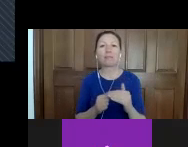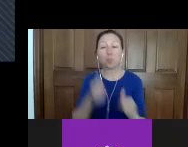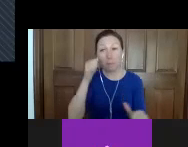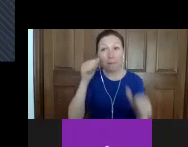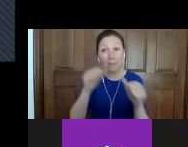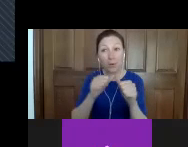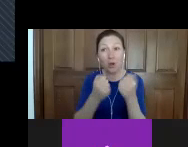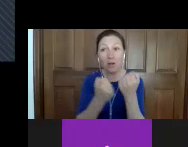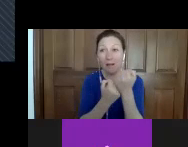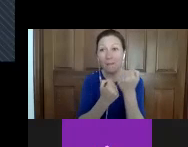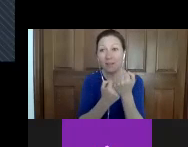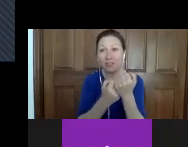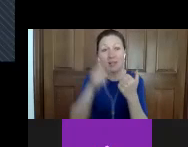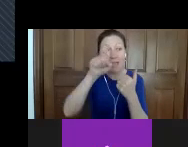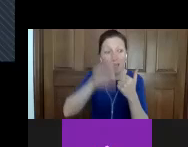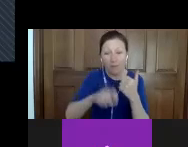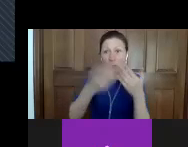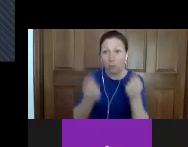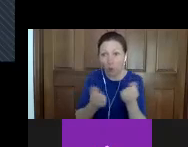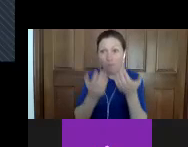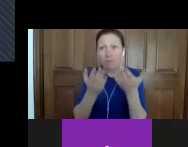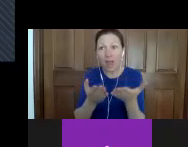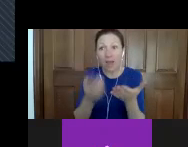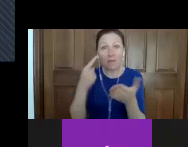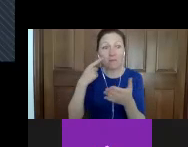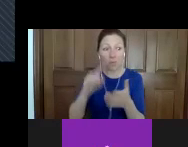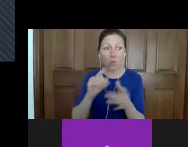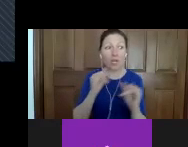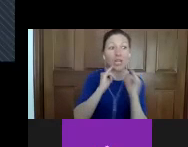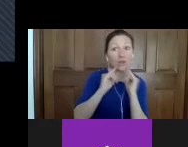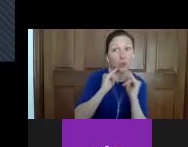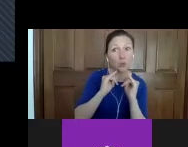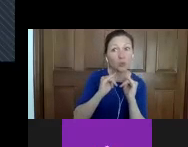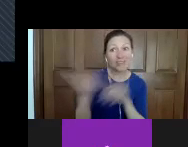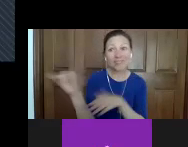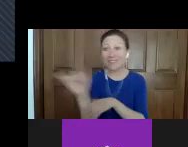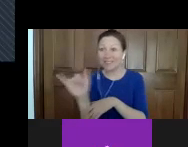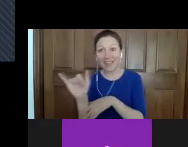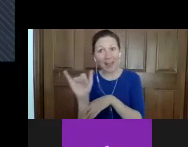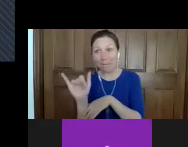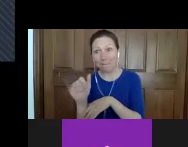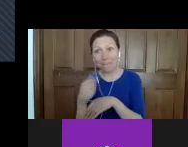for job interviews as well as jobs. If you need, like, for example, a typing test, if